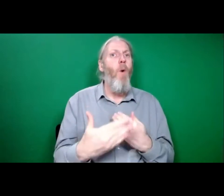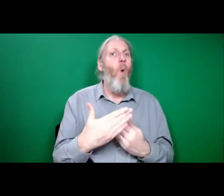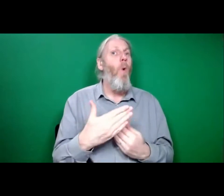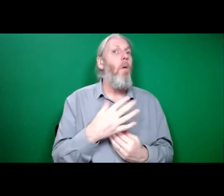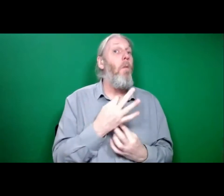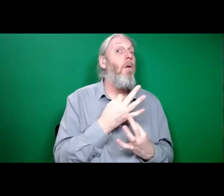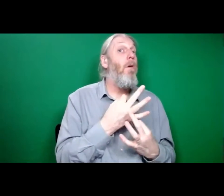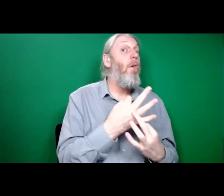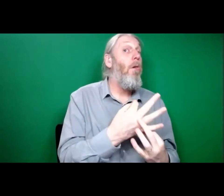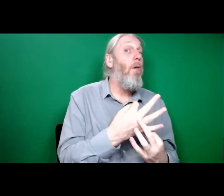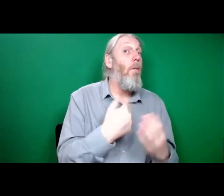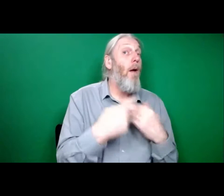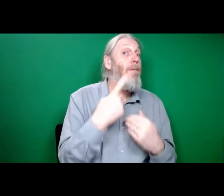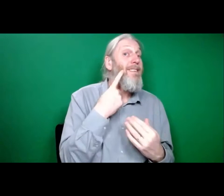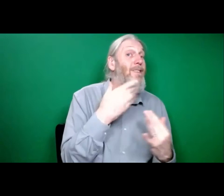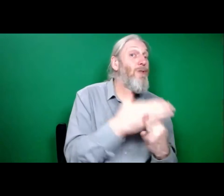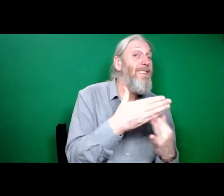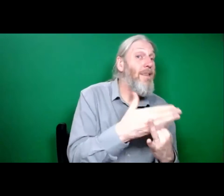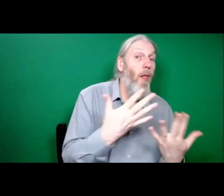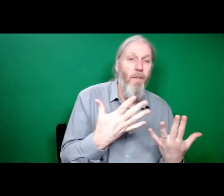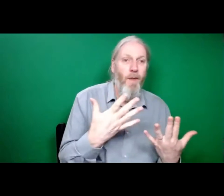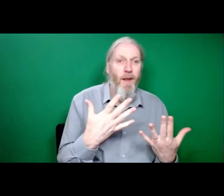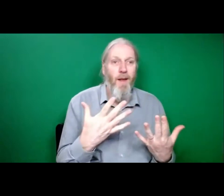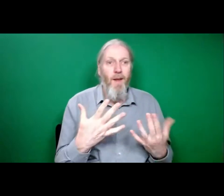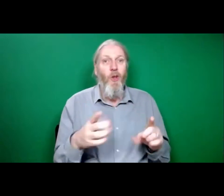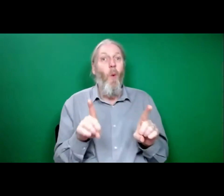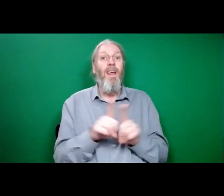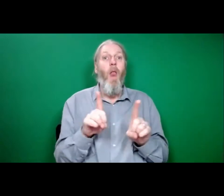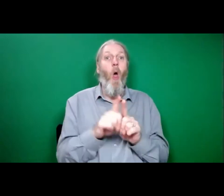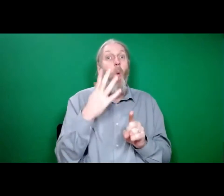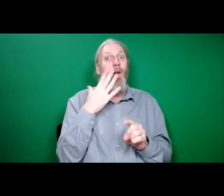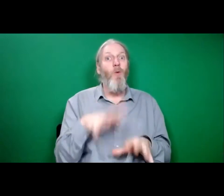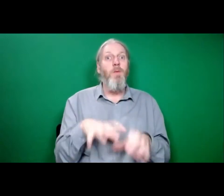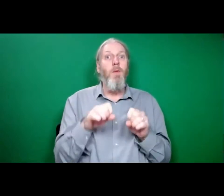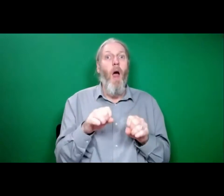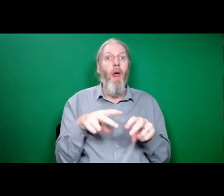organisations that worked with diverse sections of our communities and residents and working with them to